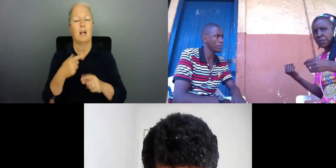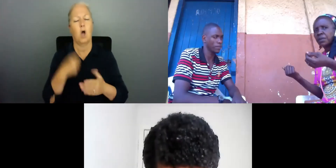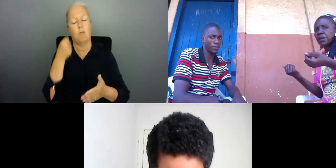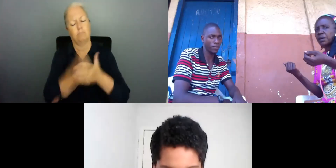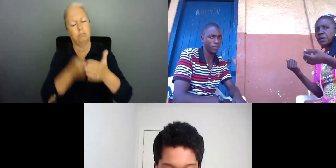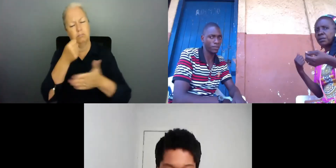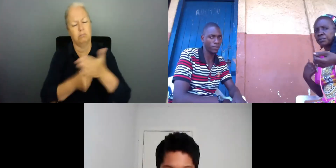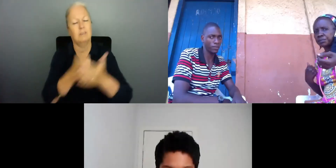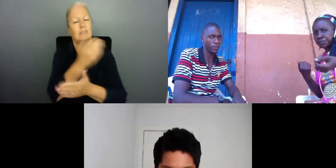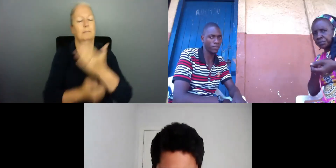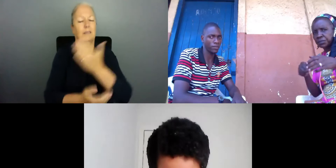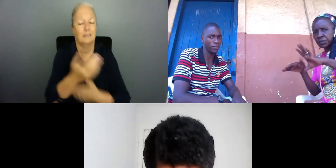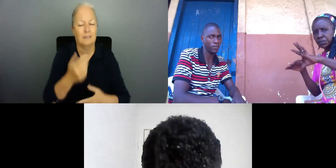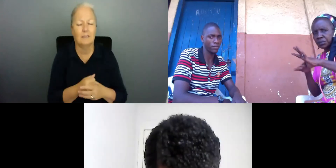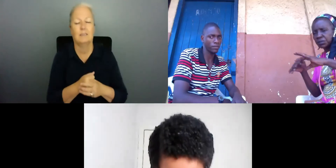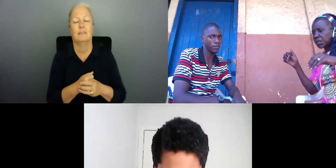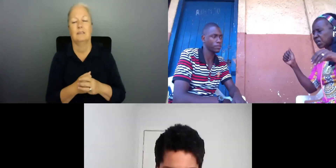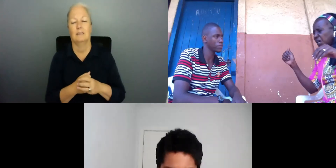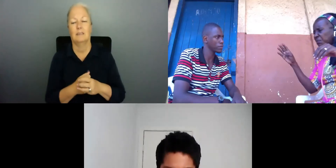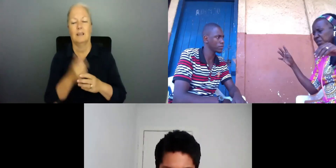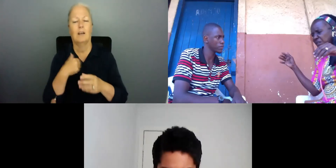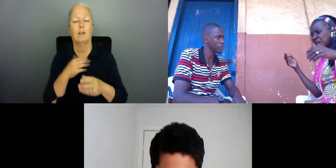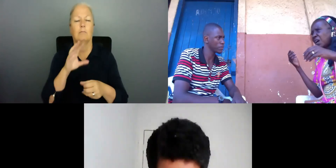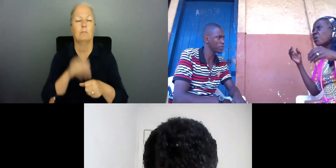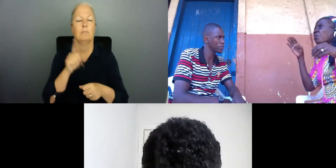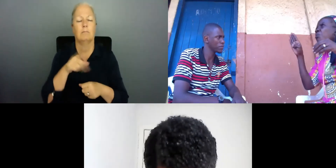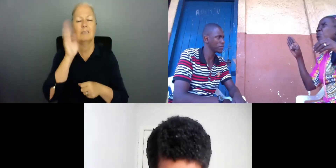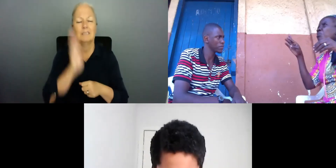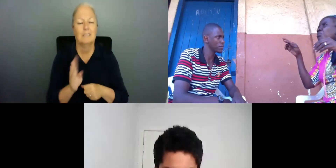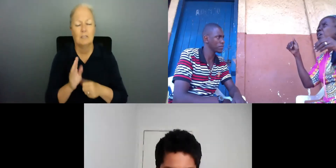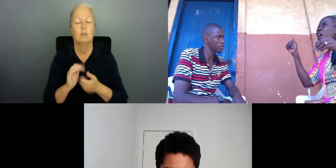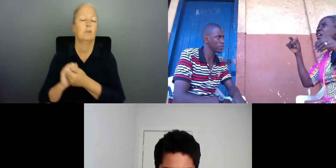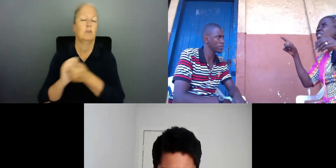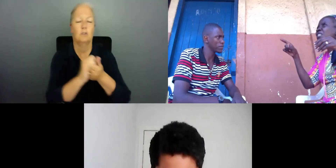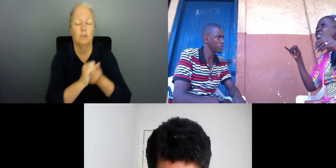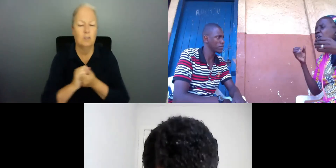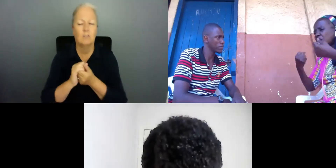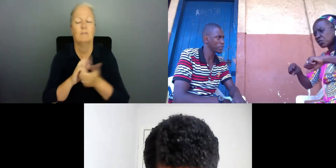member of abrasive the brazilian association of action for the right of autistic people